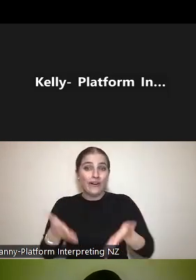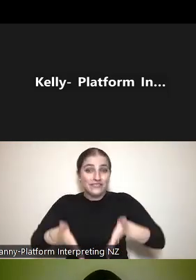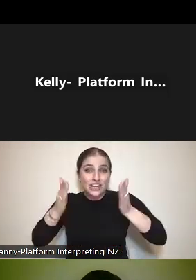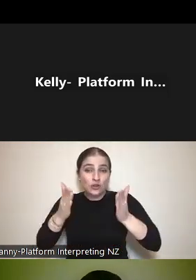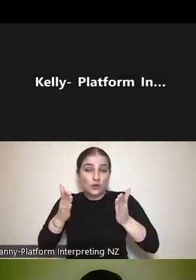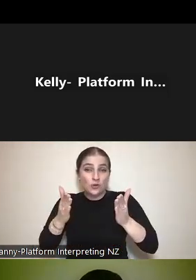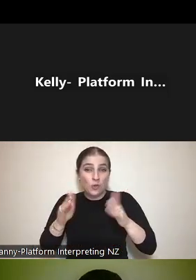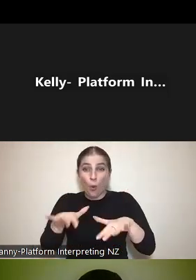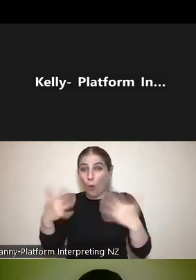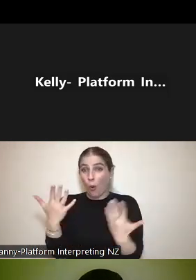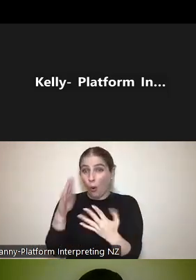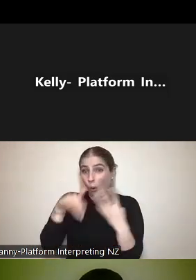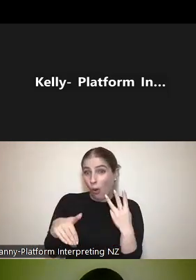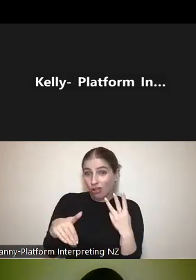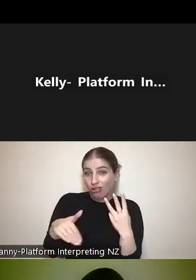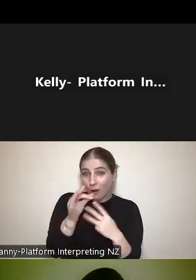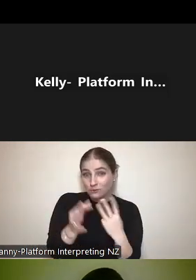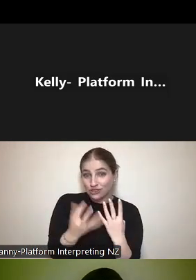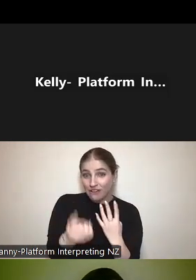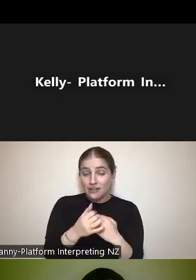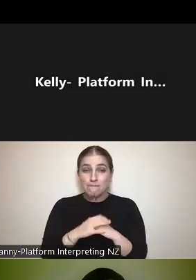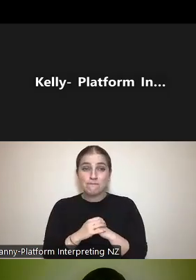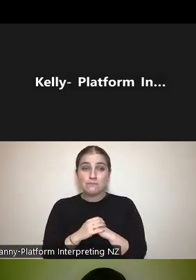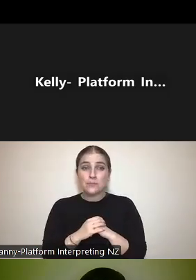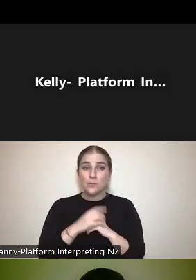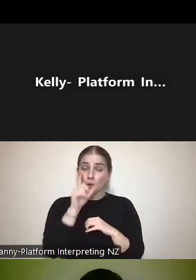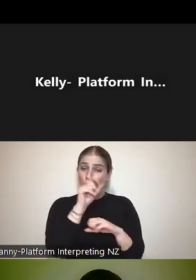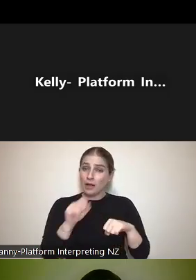Of course, you can provide a touch tour, which I mentioned, so you can set that up yourself.